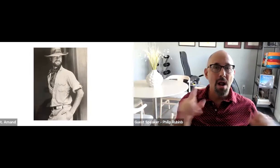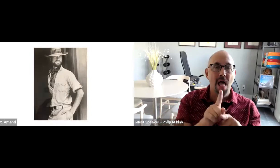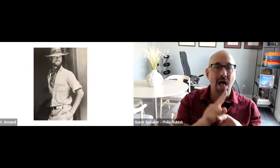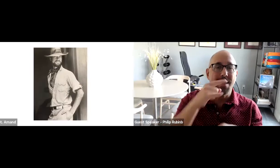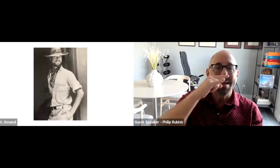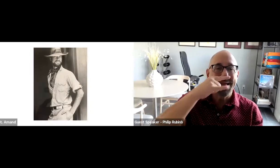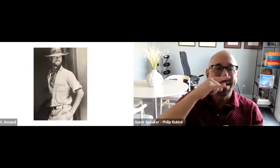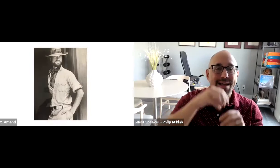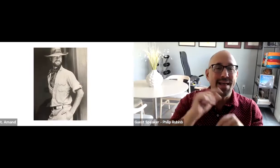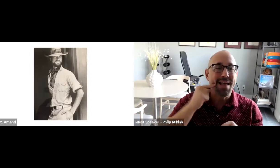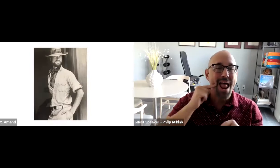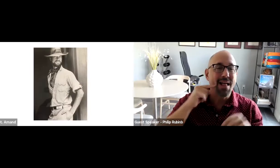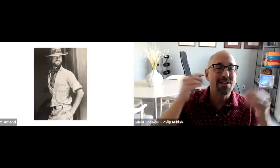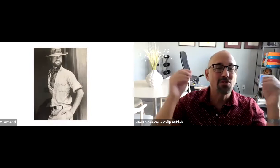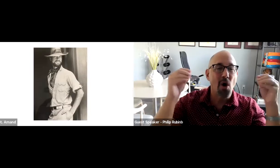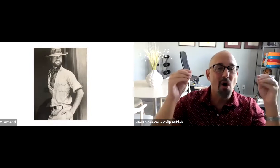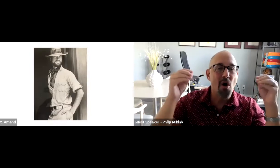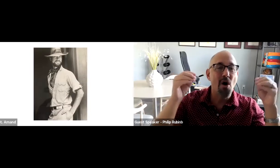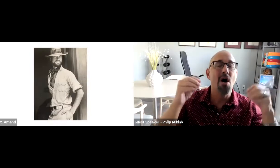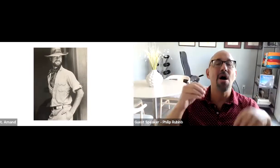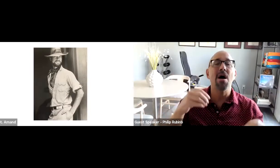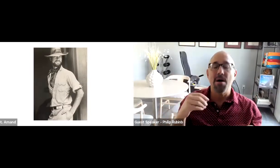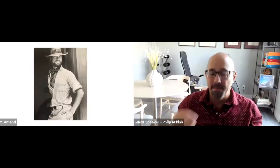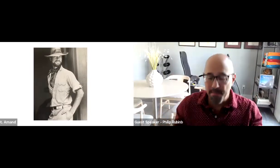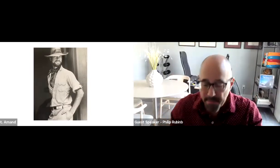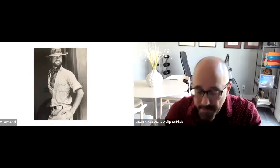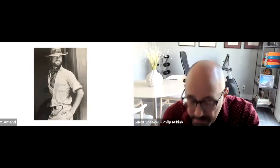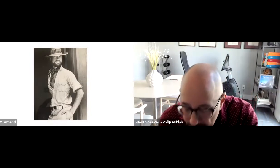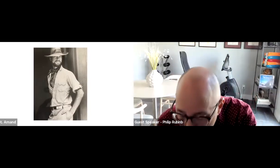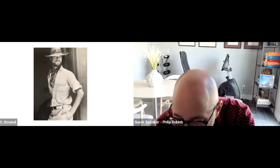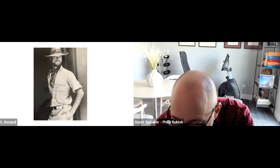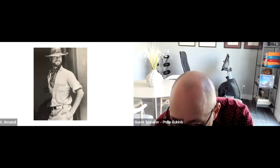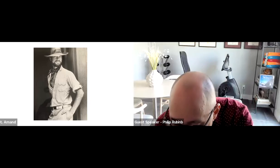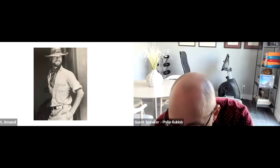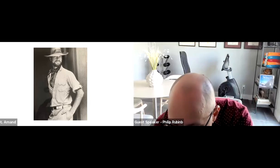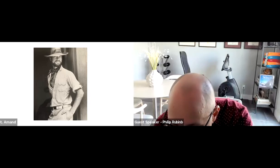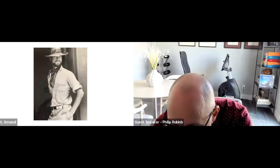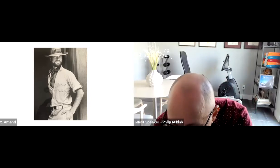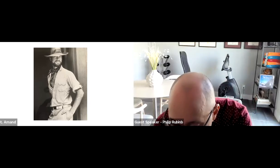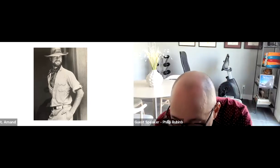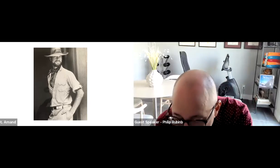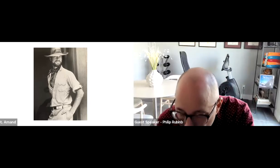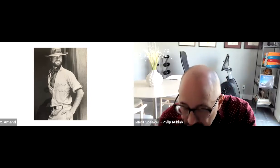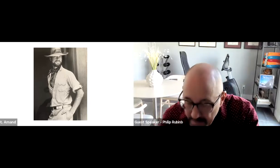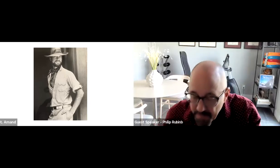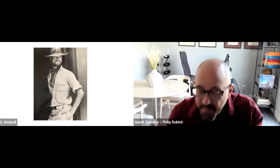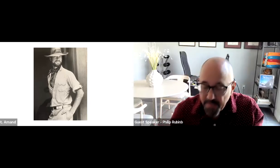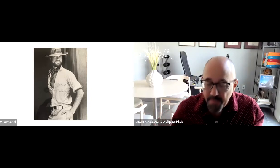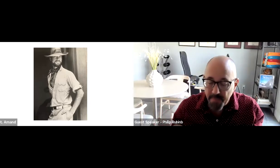And I was a kid of 18, so you can imagine how amazing this was to me; it felt like being a kid in a candy store.